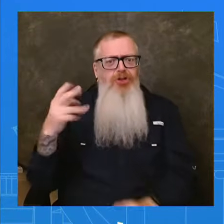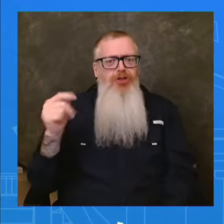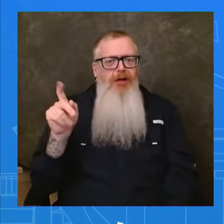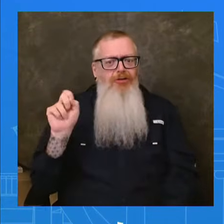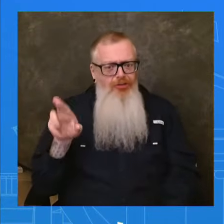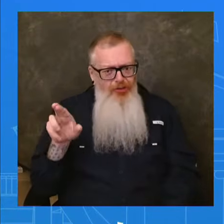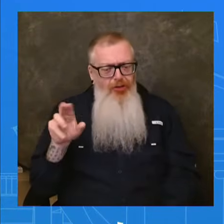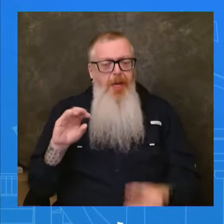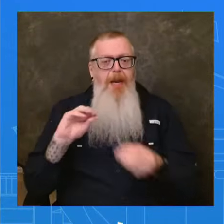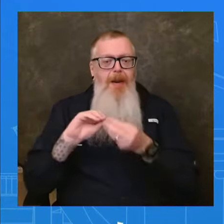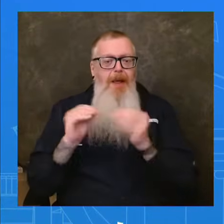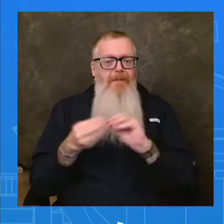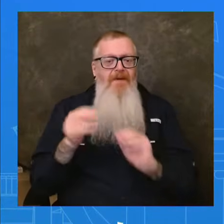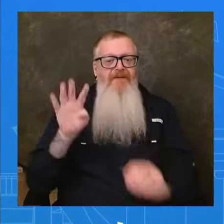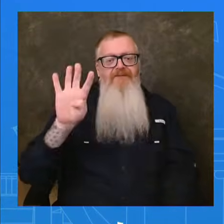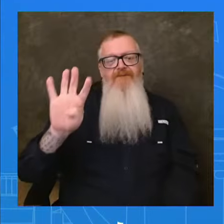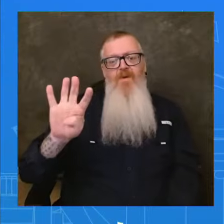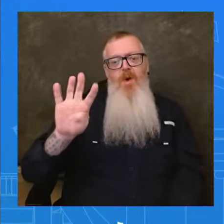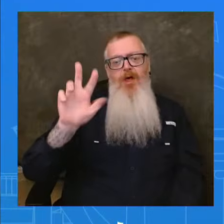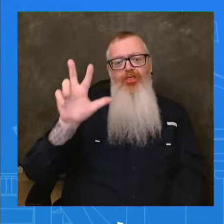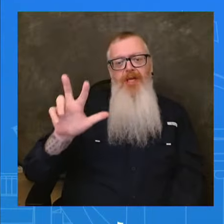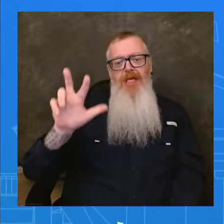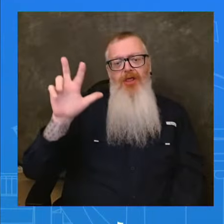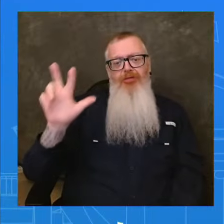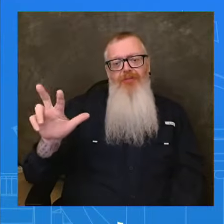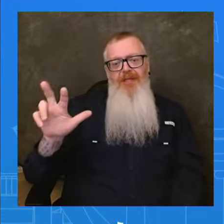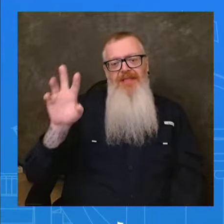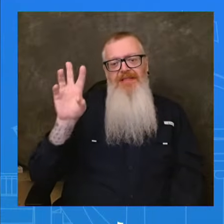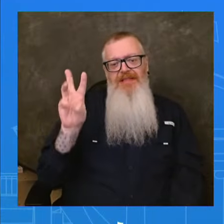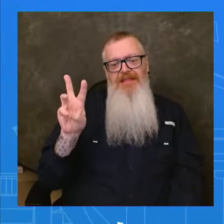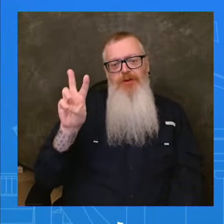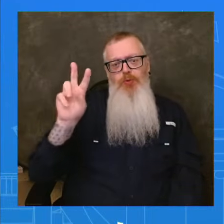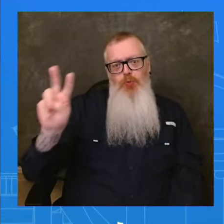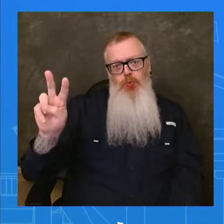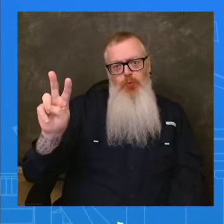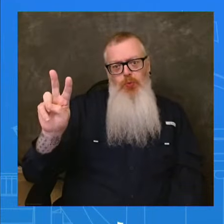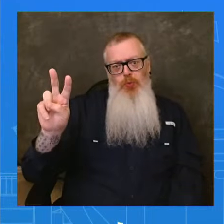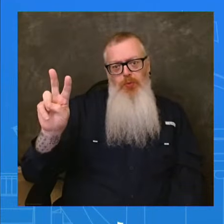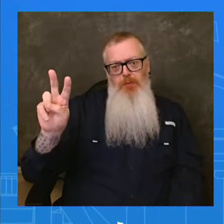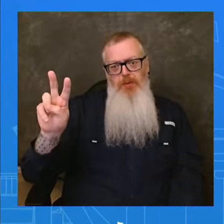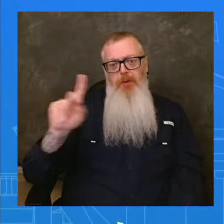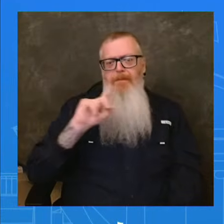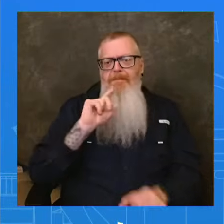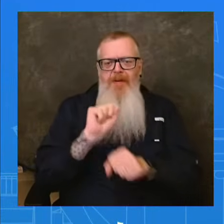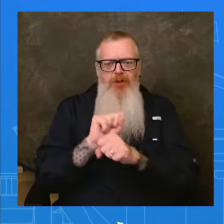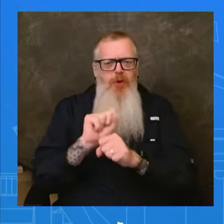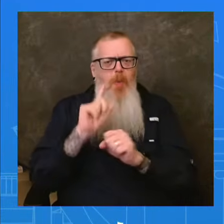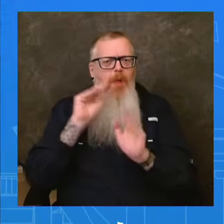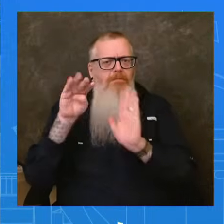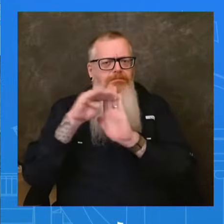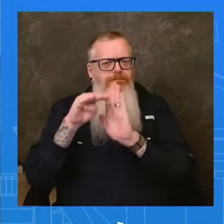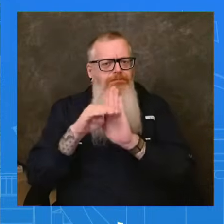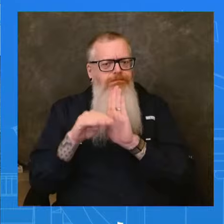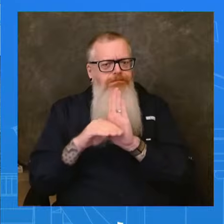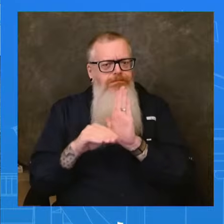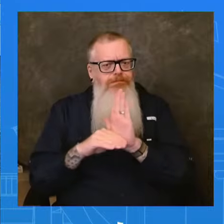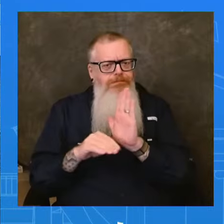to get a list of open shelters near you. With that, I will turn it over to Administrator Criswell, who is joining us virtually.